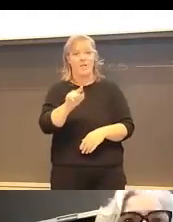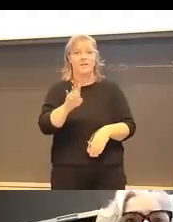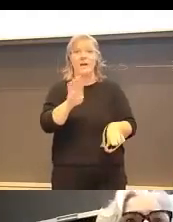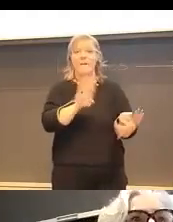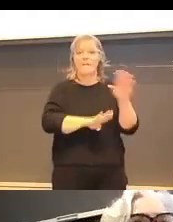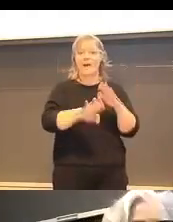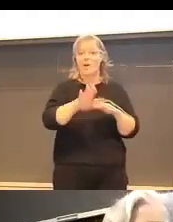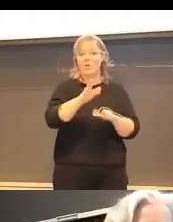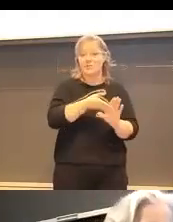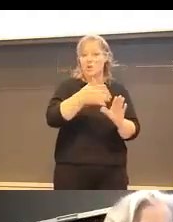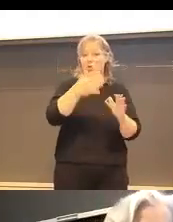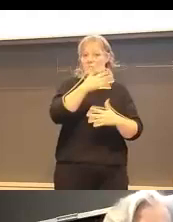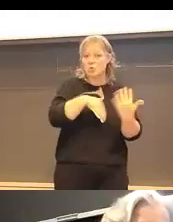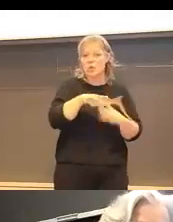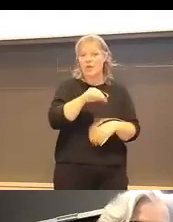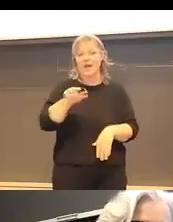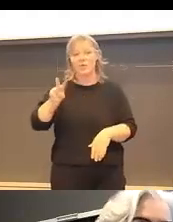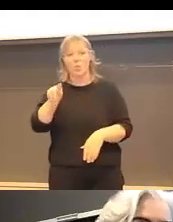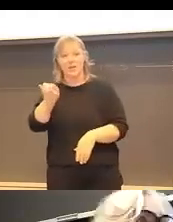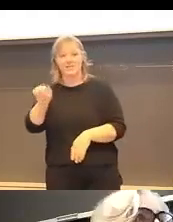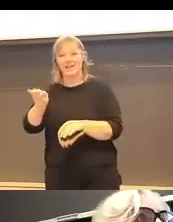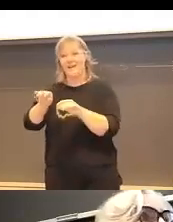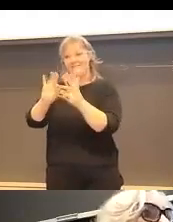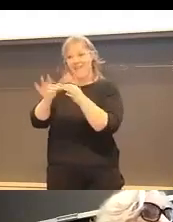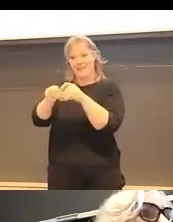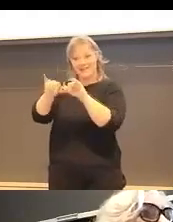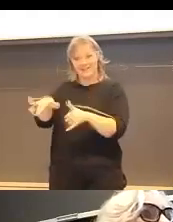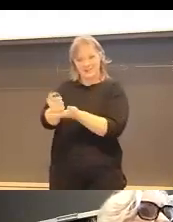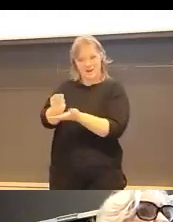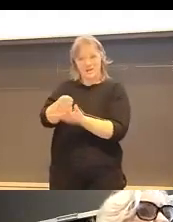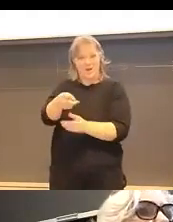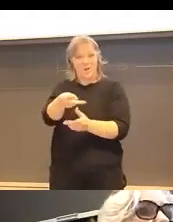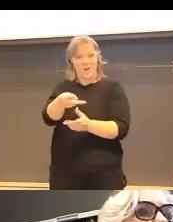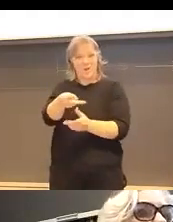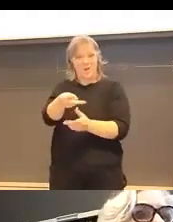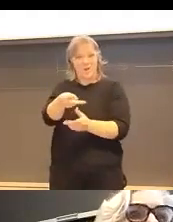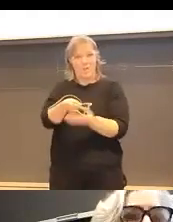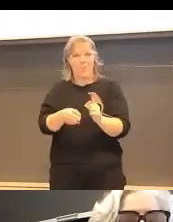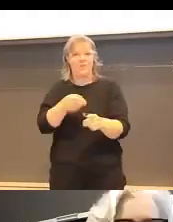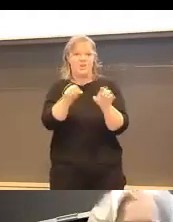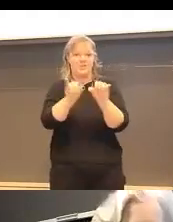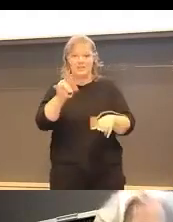wins systems therapy both derived from General systems theory that swept the Sciences in the